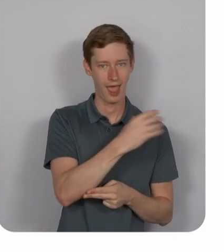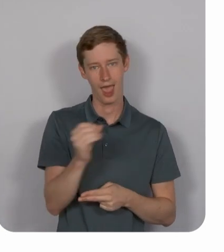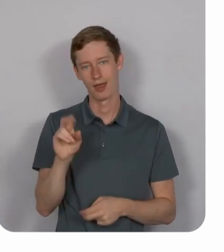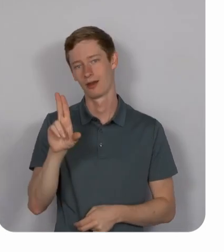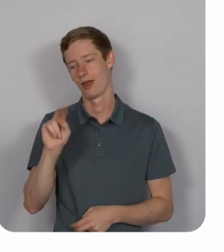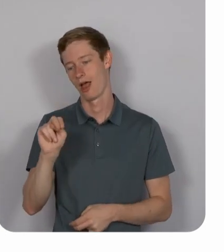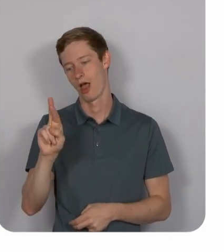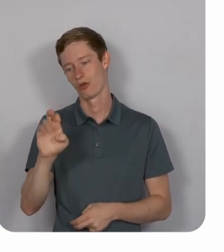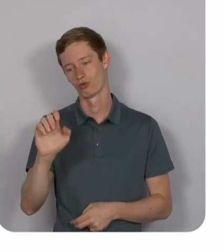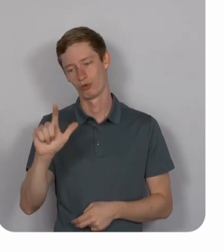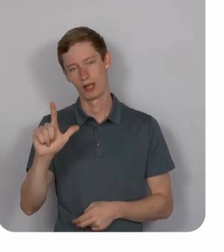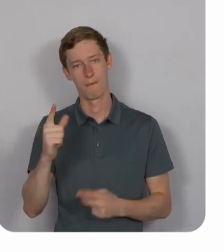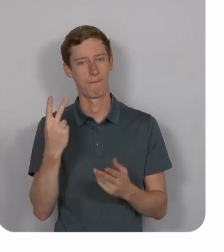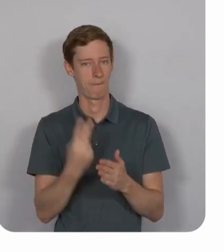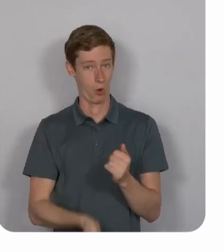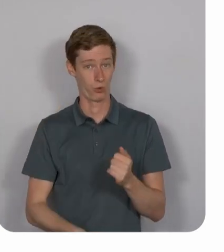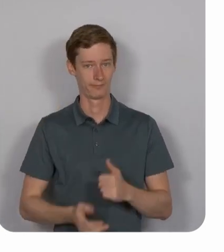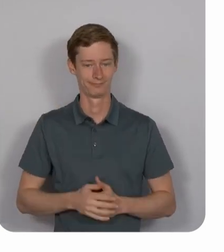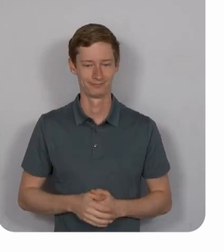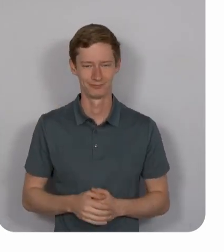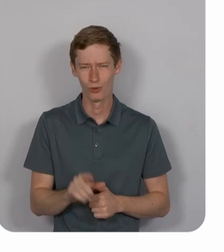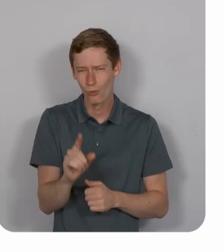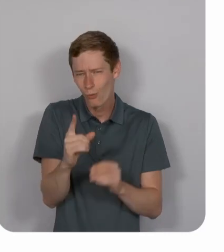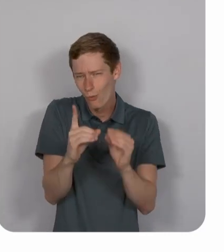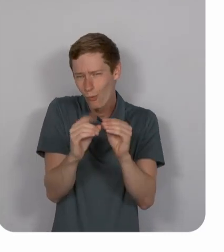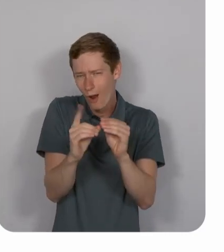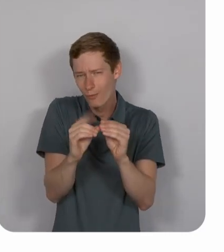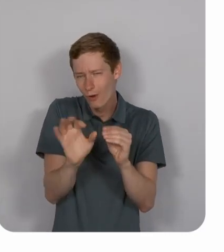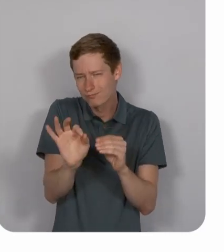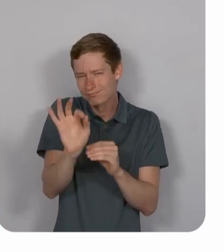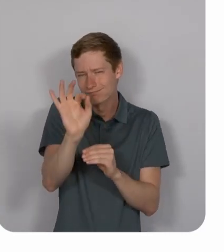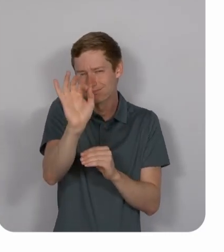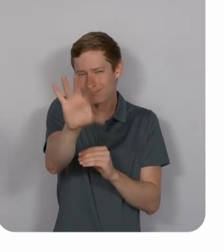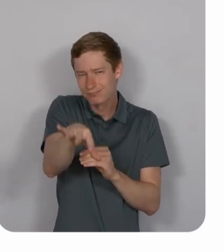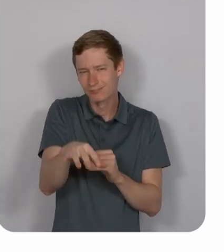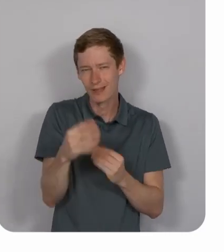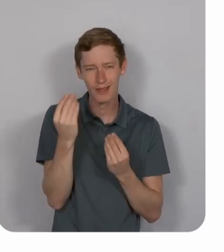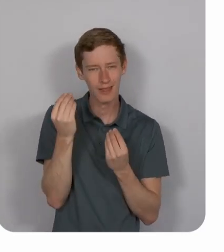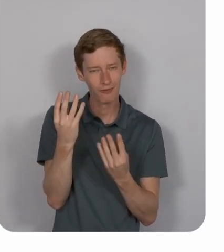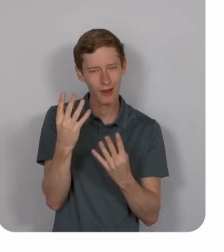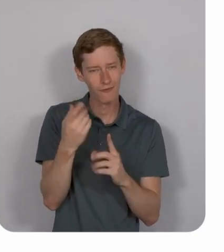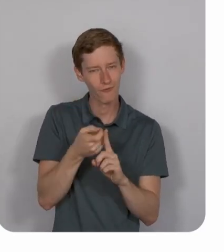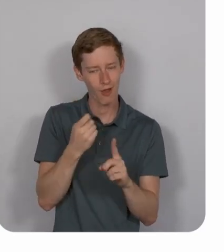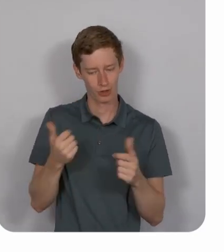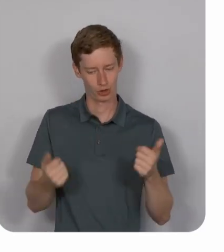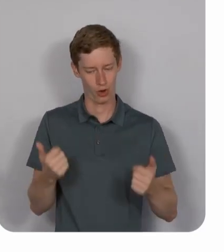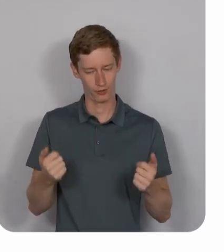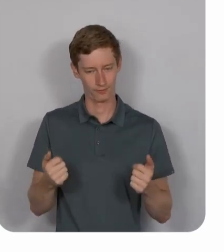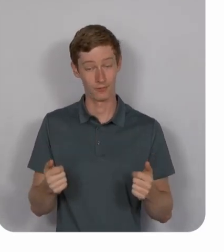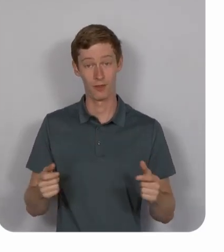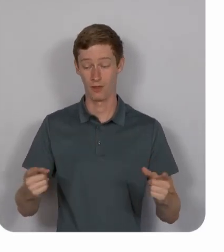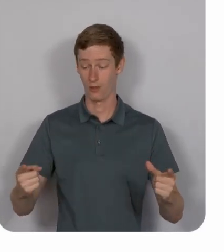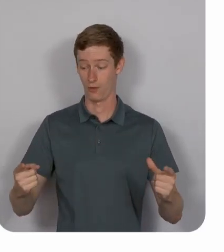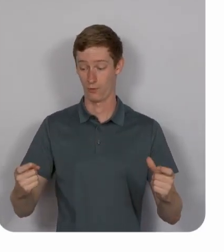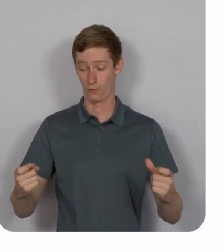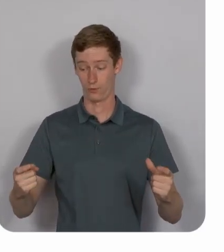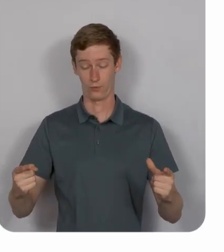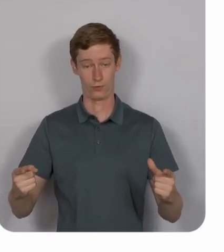There's one more little secret hiding in these controllers. We’ve changed the index trigger on the Touch Plus controllers